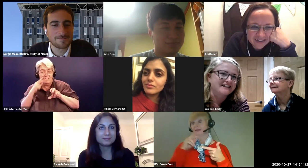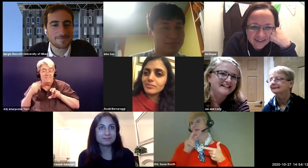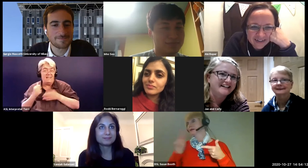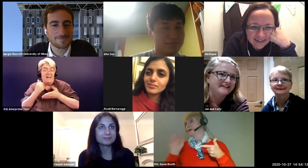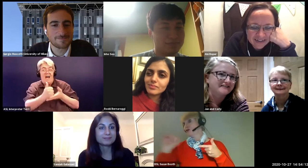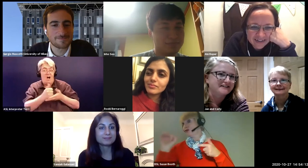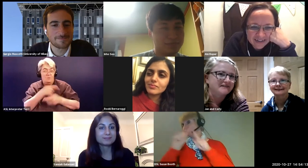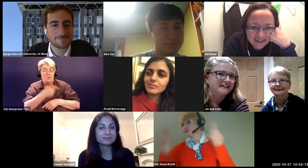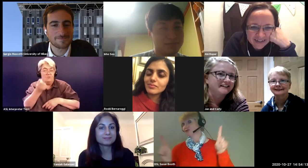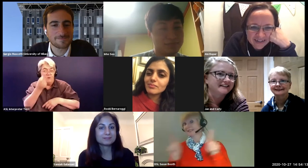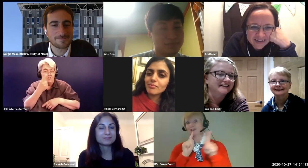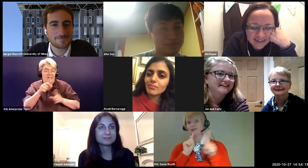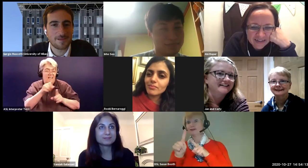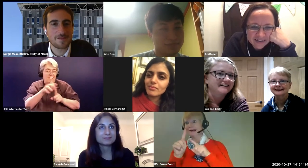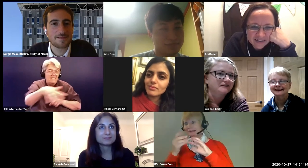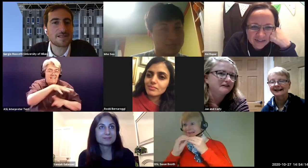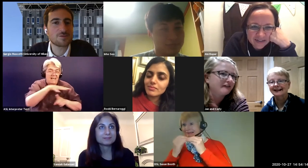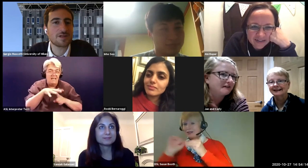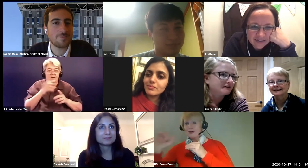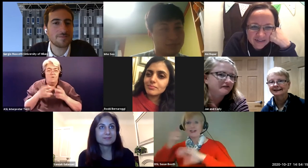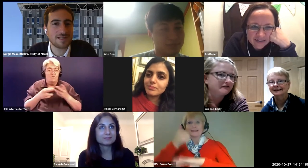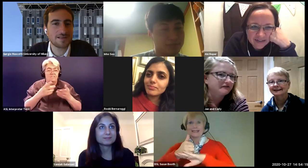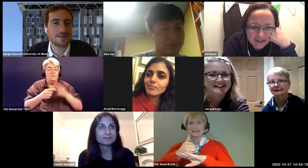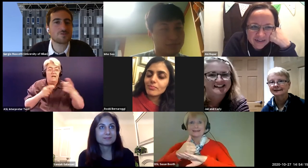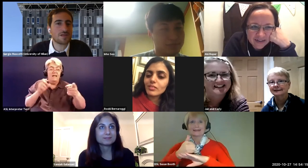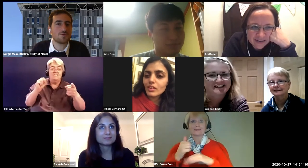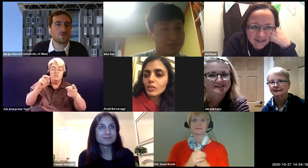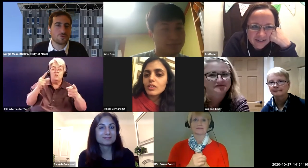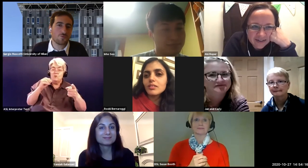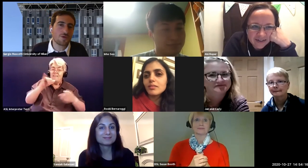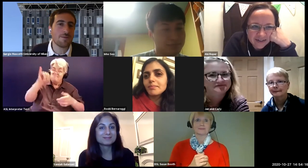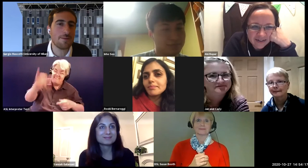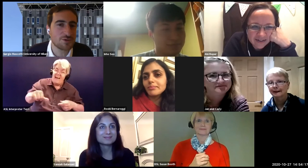setting or something so that's what I'm that's what I'm you doing with my mom too